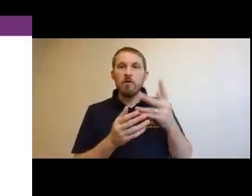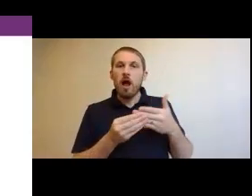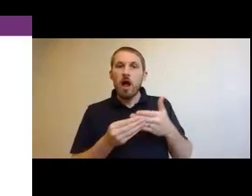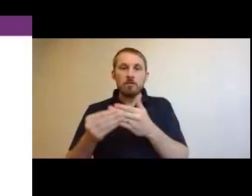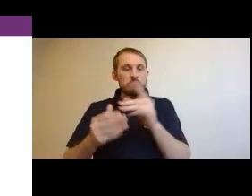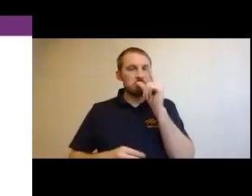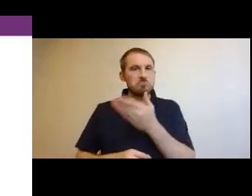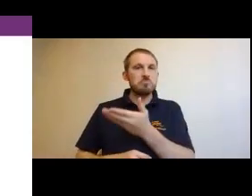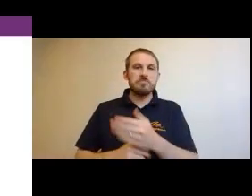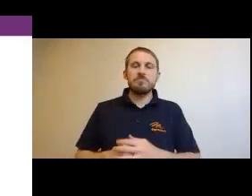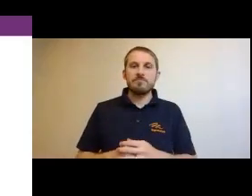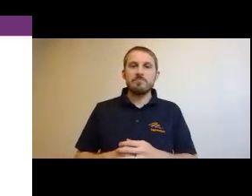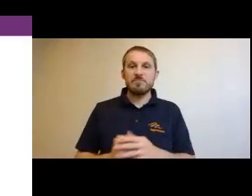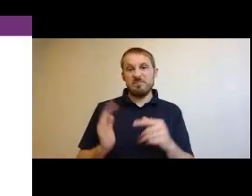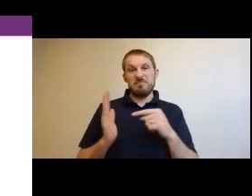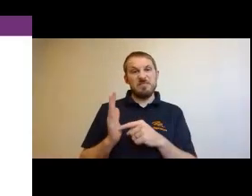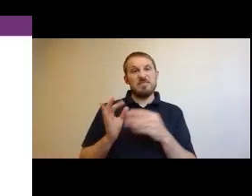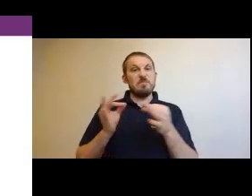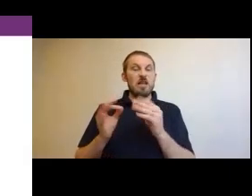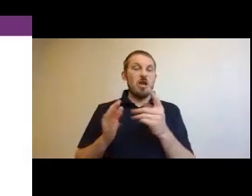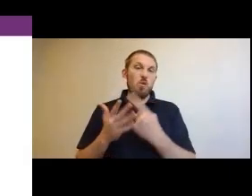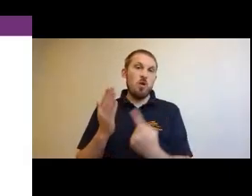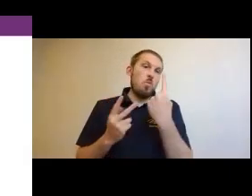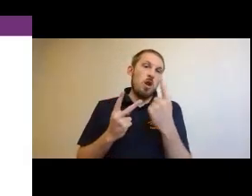The plan is just one of the tools available. It's not a requirement.